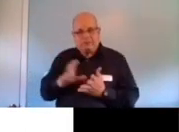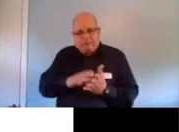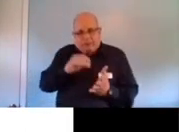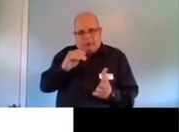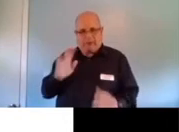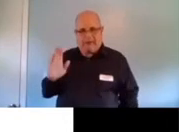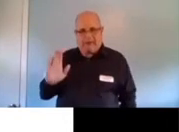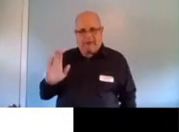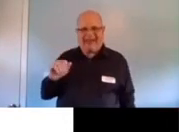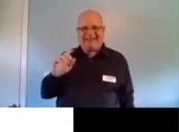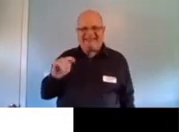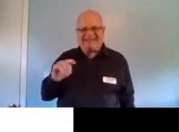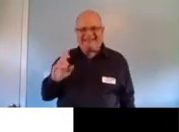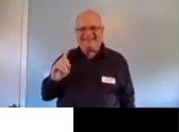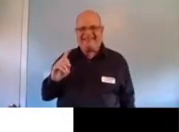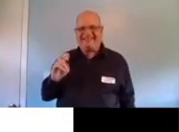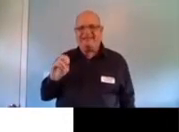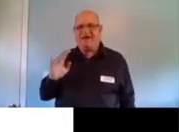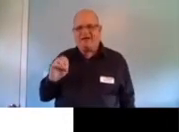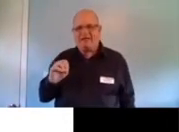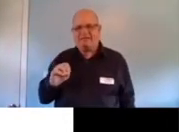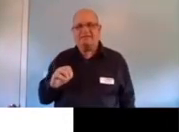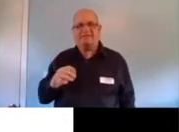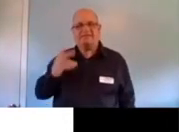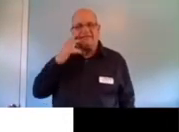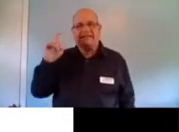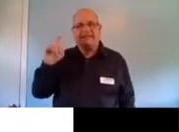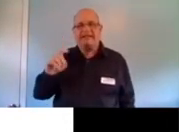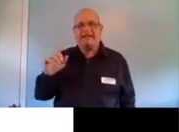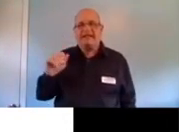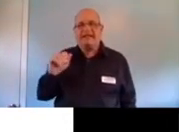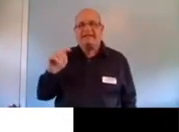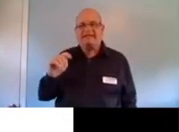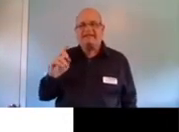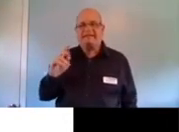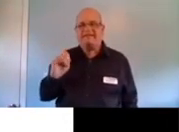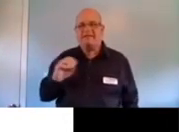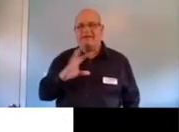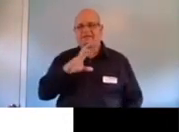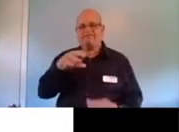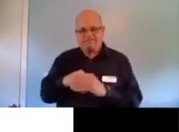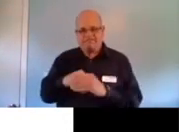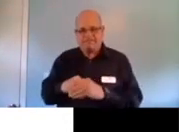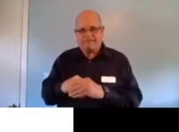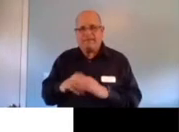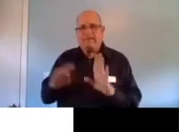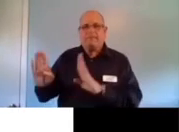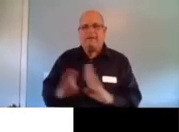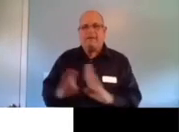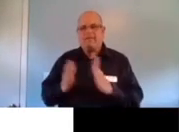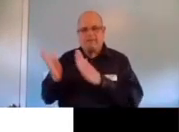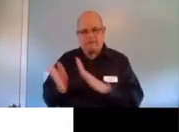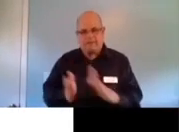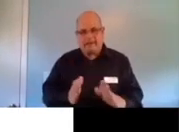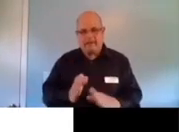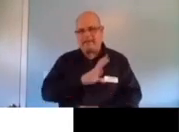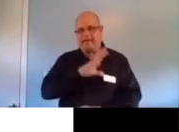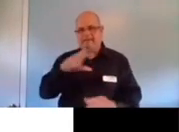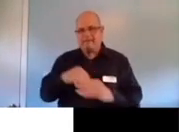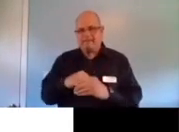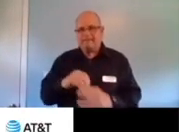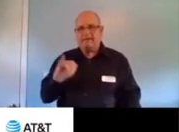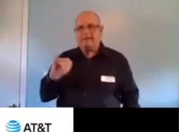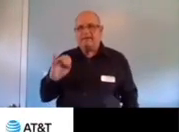we are seeing it necessary to be part of the IEP plan.